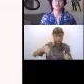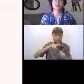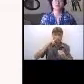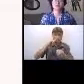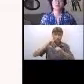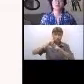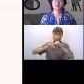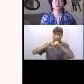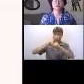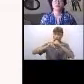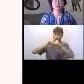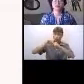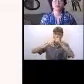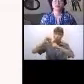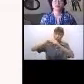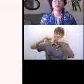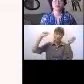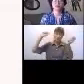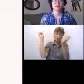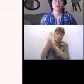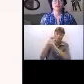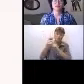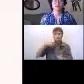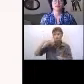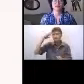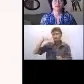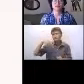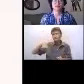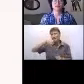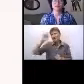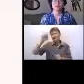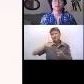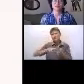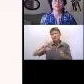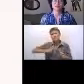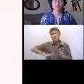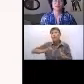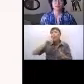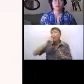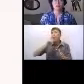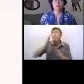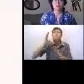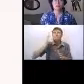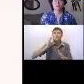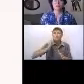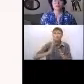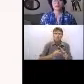know that it will actually benefit those who who've been disenfranchised the most. And